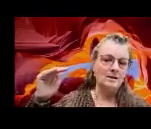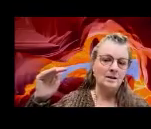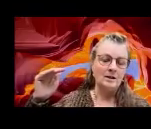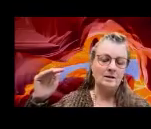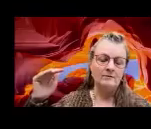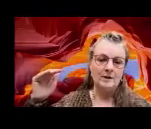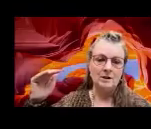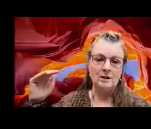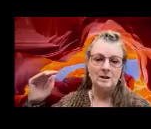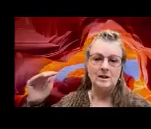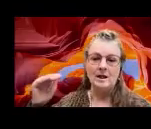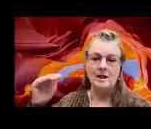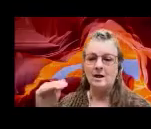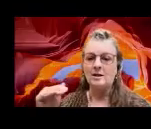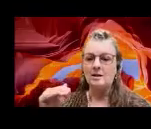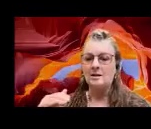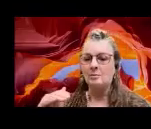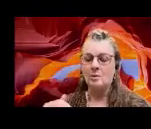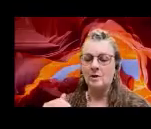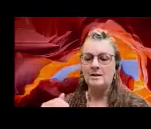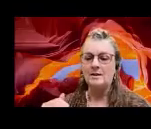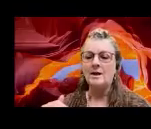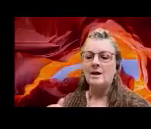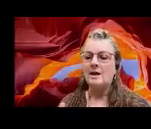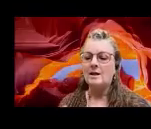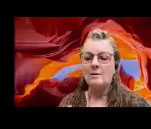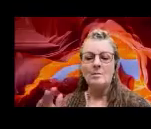executive function than the autistic boys. And they were